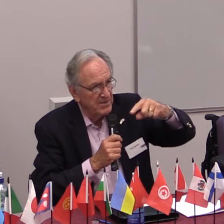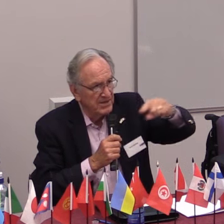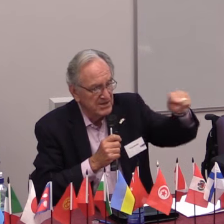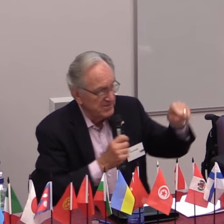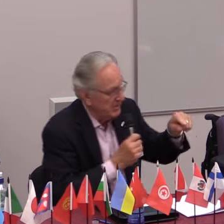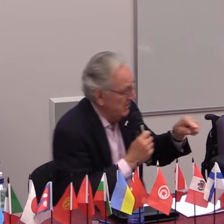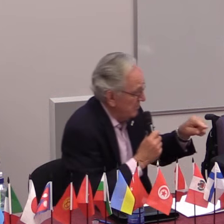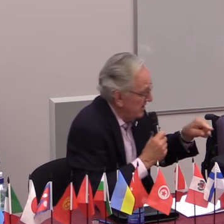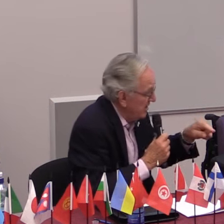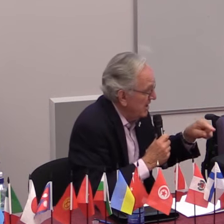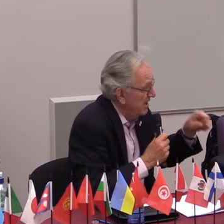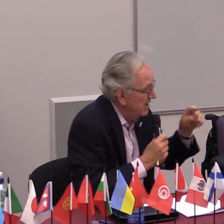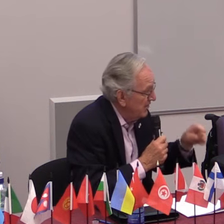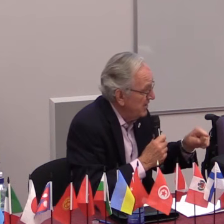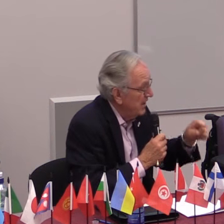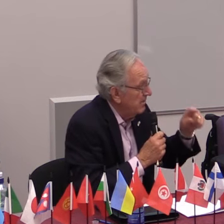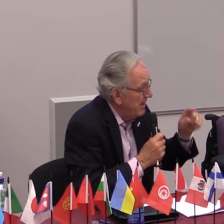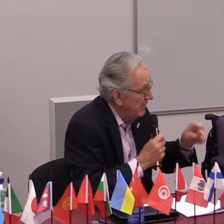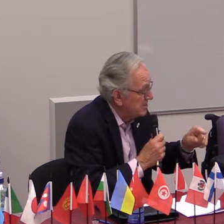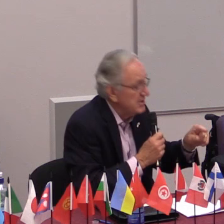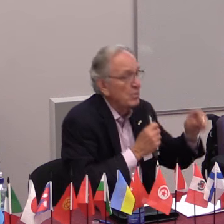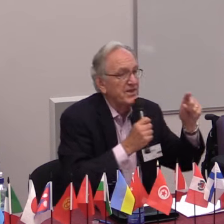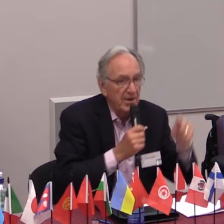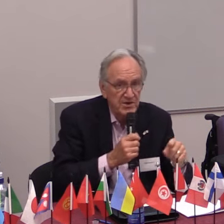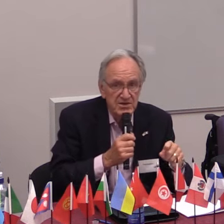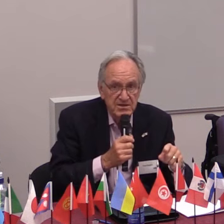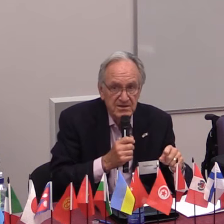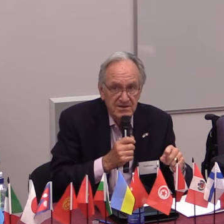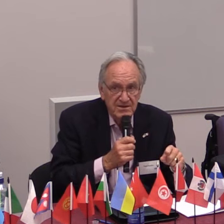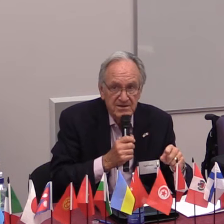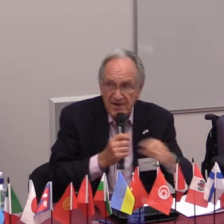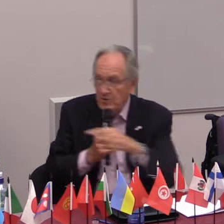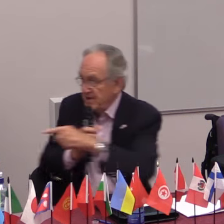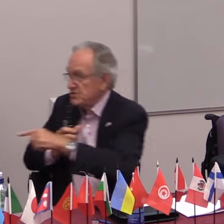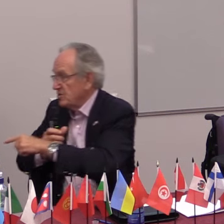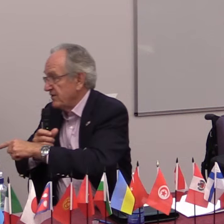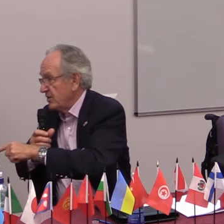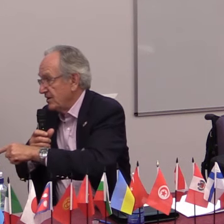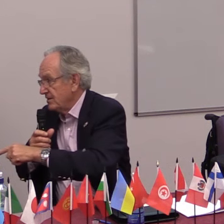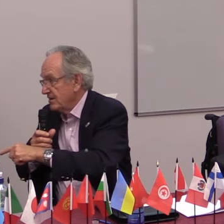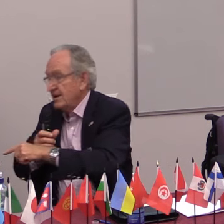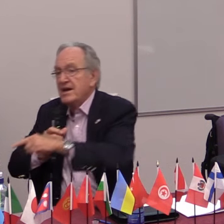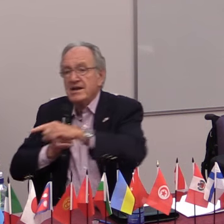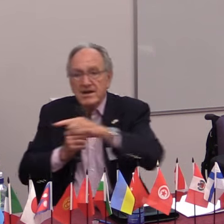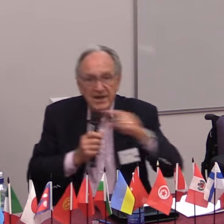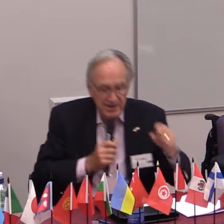among the disability community, nothing about us without us. I hope that's true everywhere.